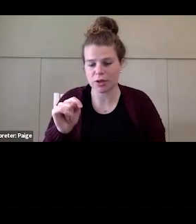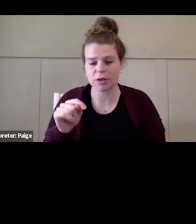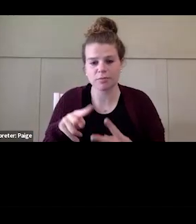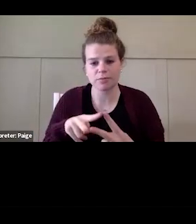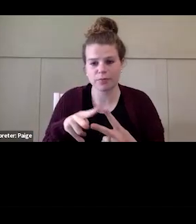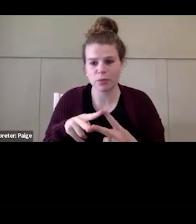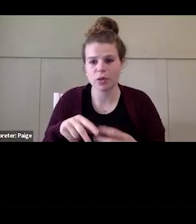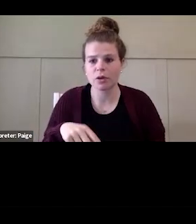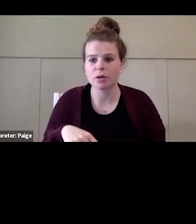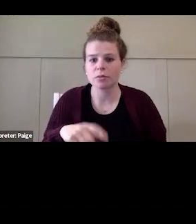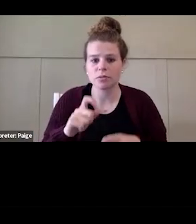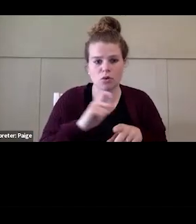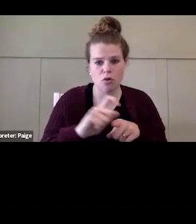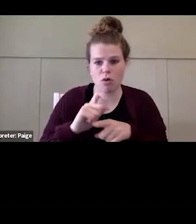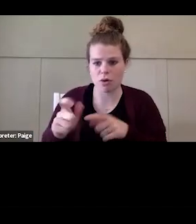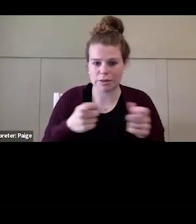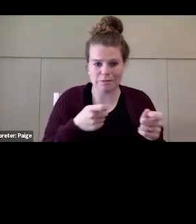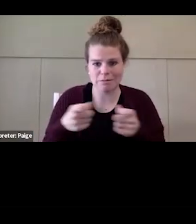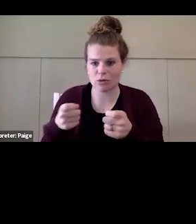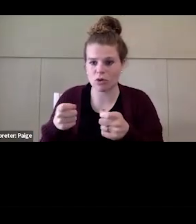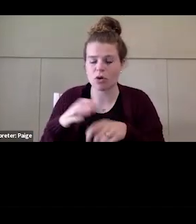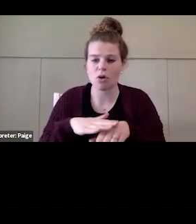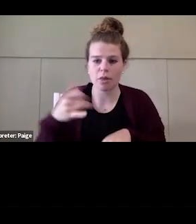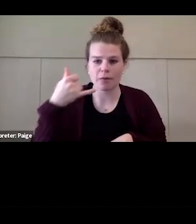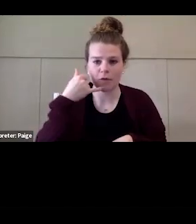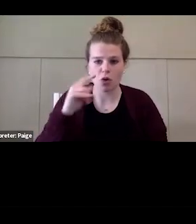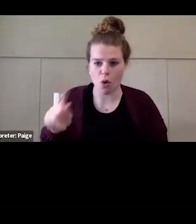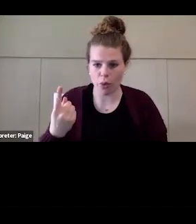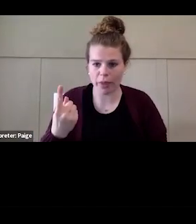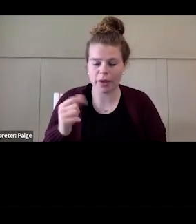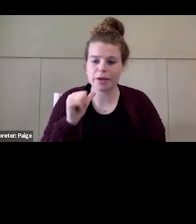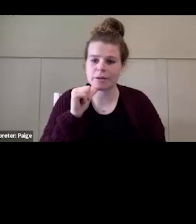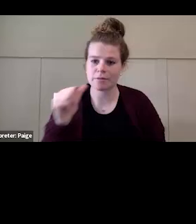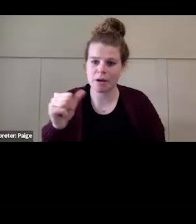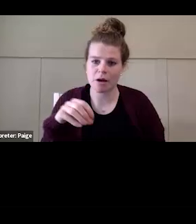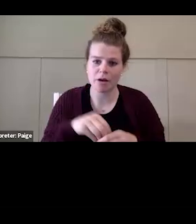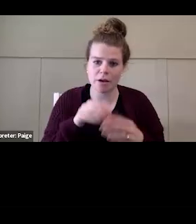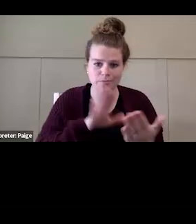calls that they were handling were over the phone only and not an in-person response,